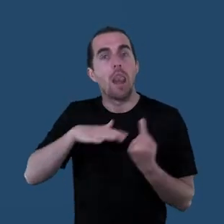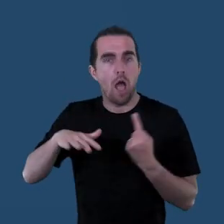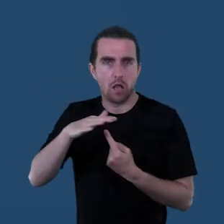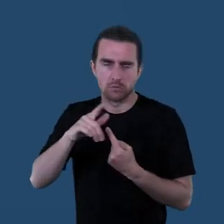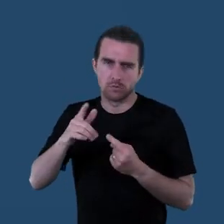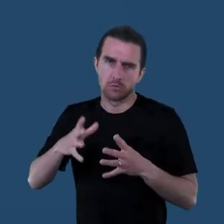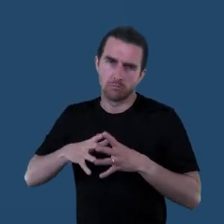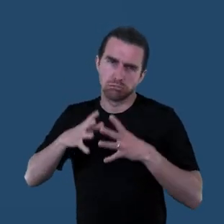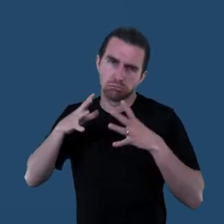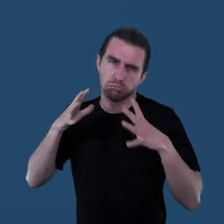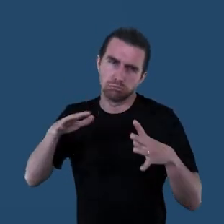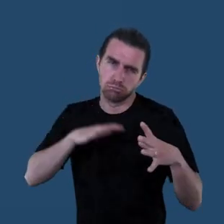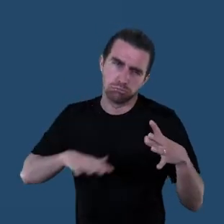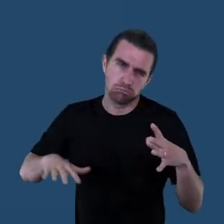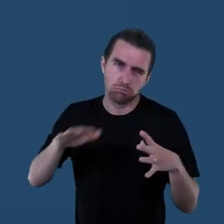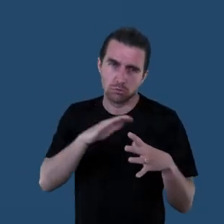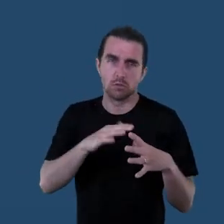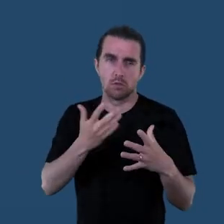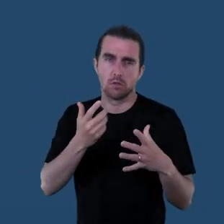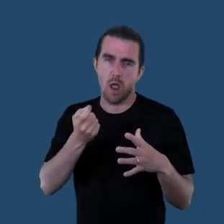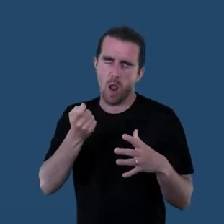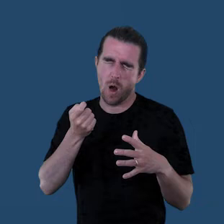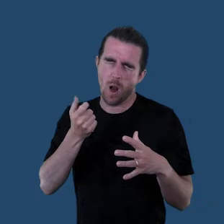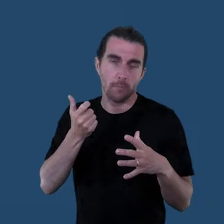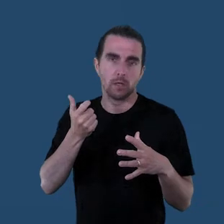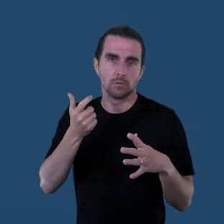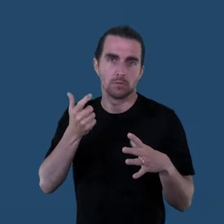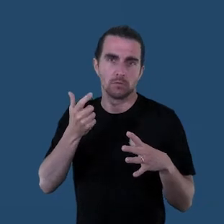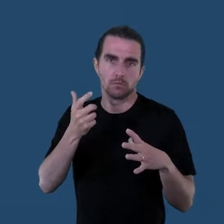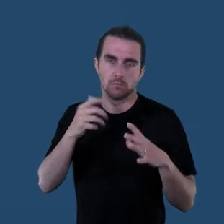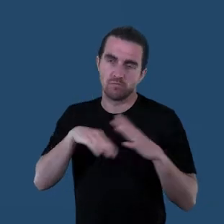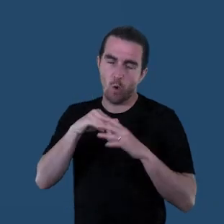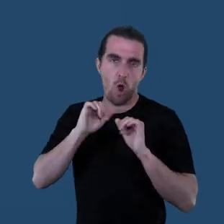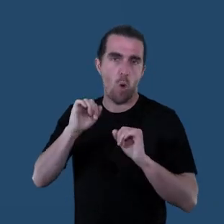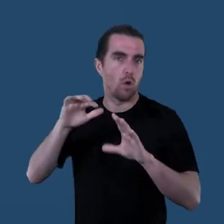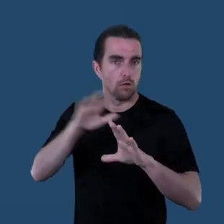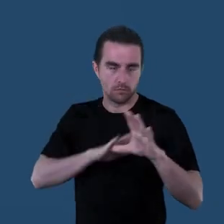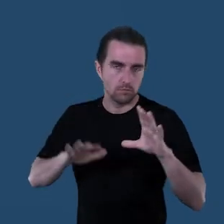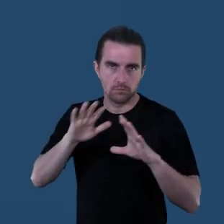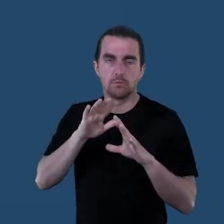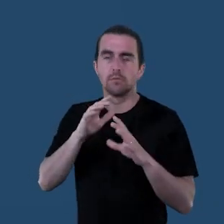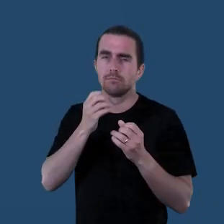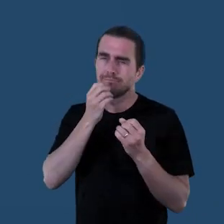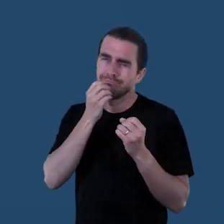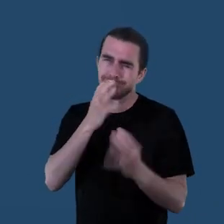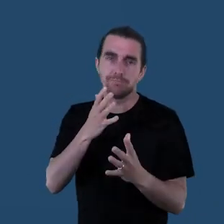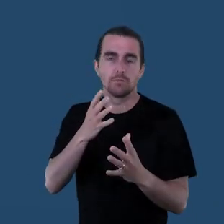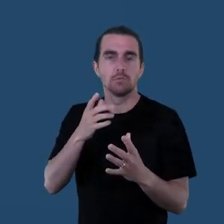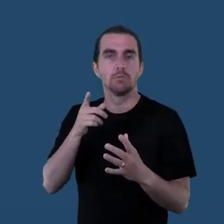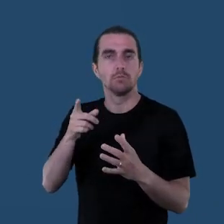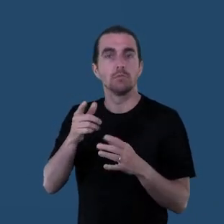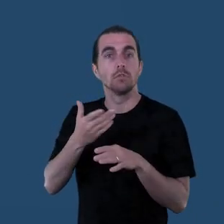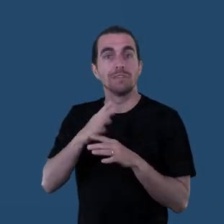It's a vast island continent almost. It's an amazing place. But the thing about Greenland is